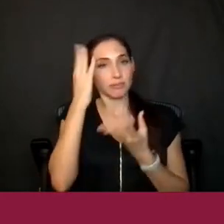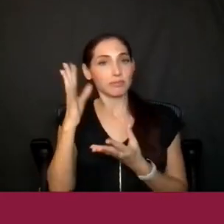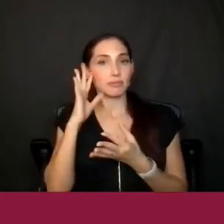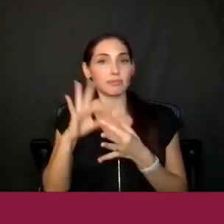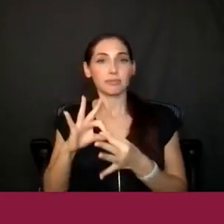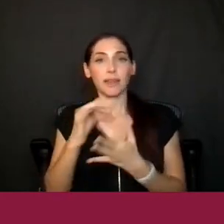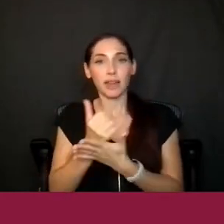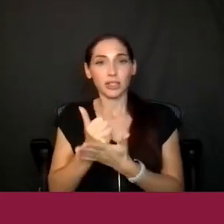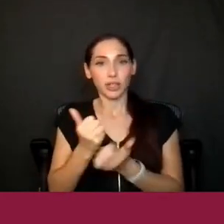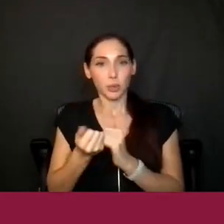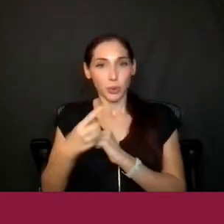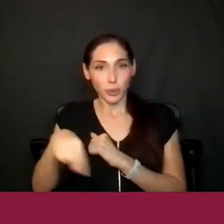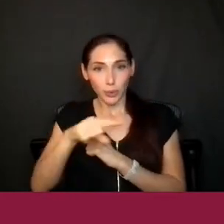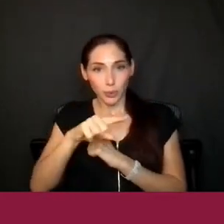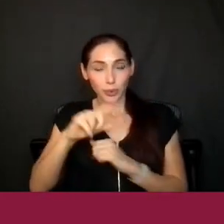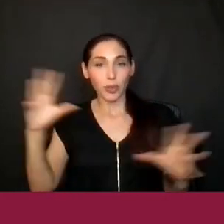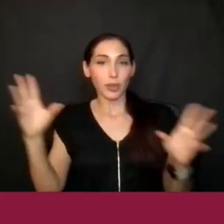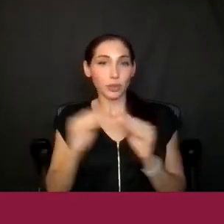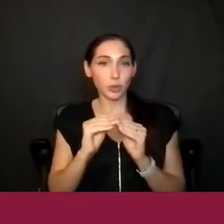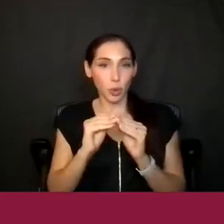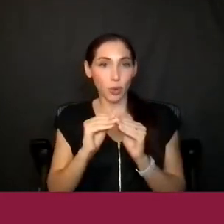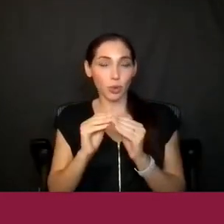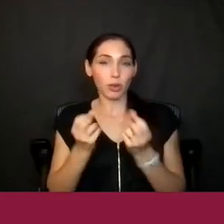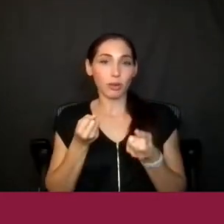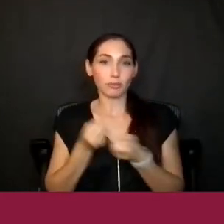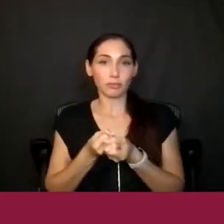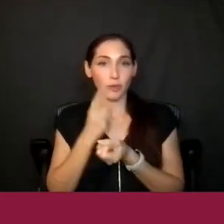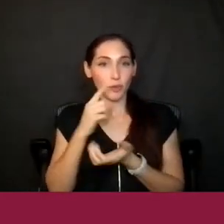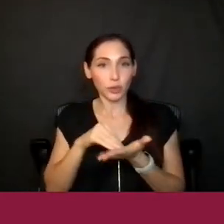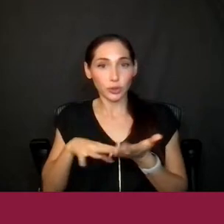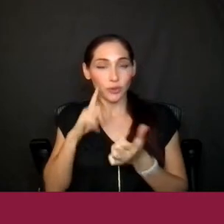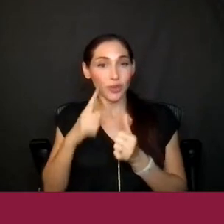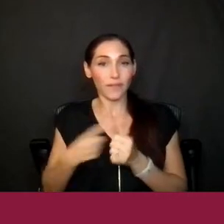The total aid to students within the first four weeks of the